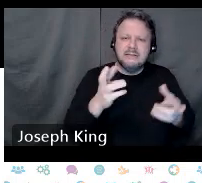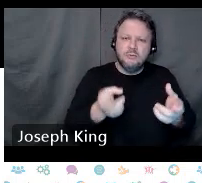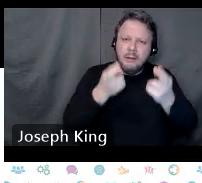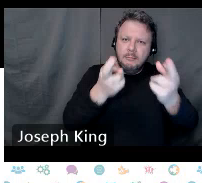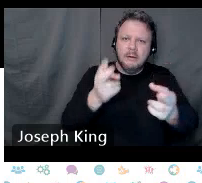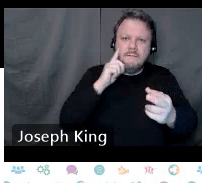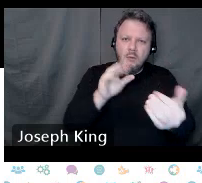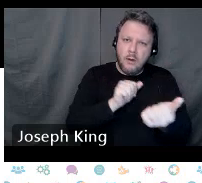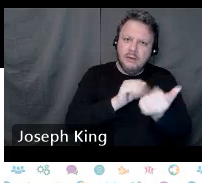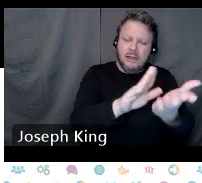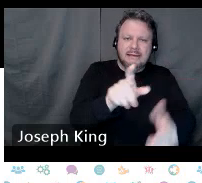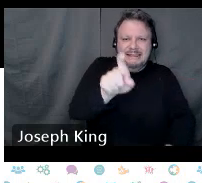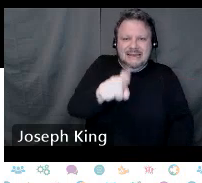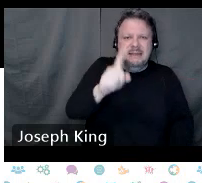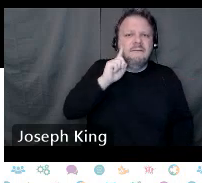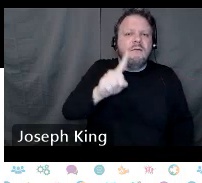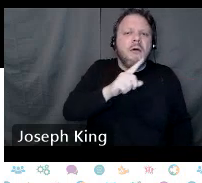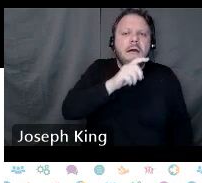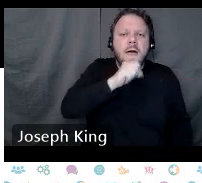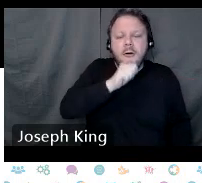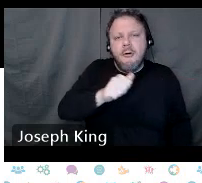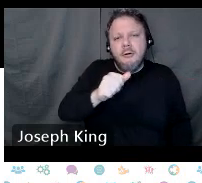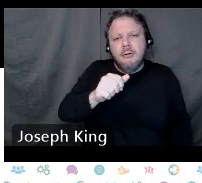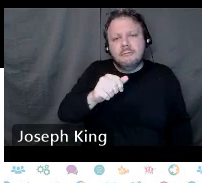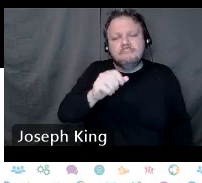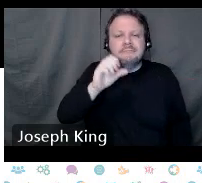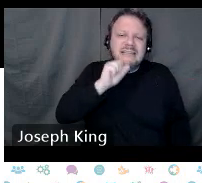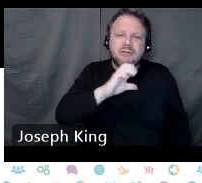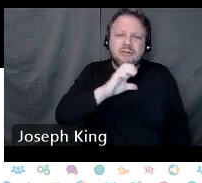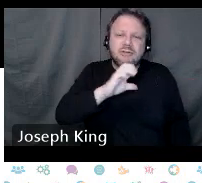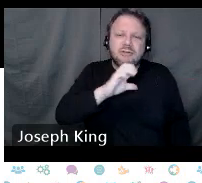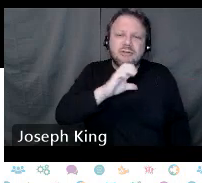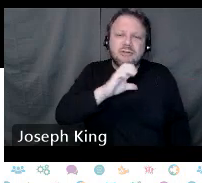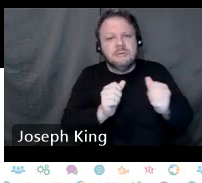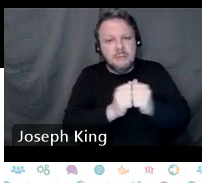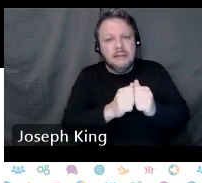addressing the needs of older adults and people with disabilities.